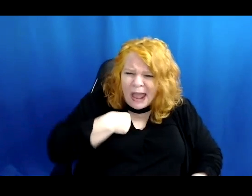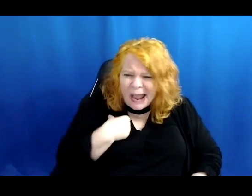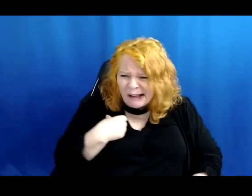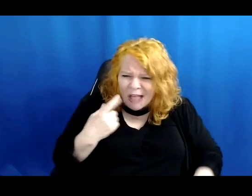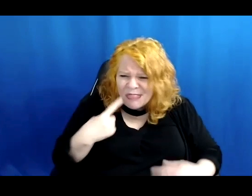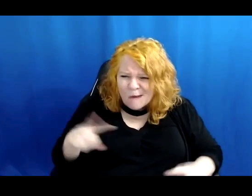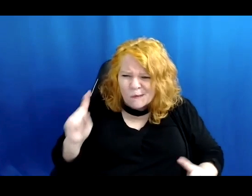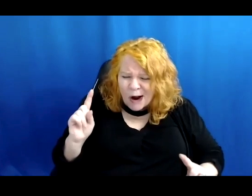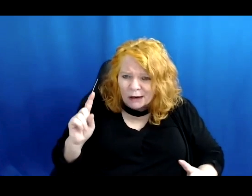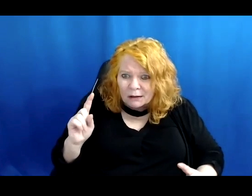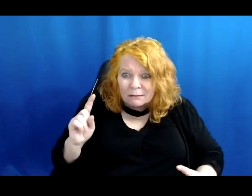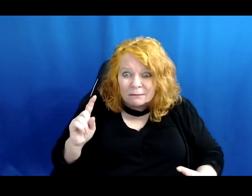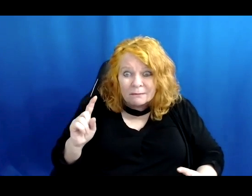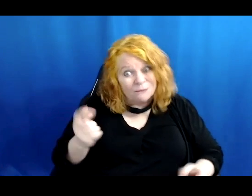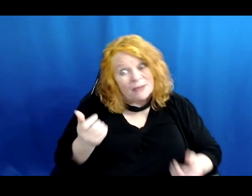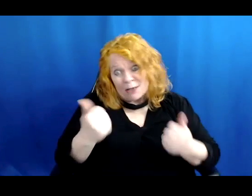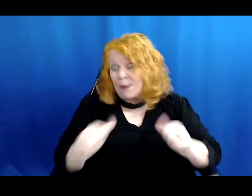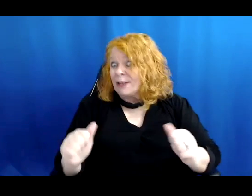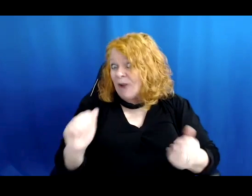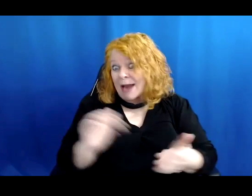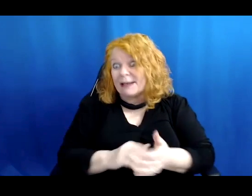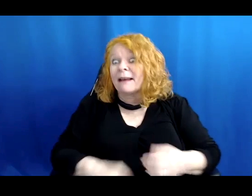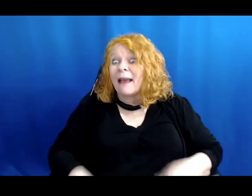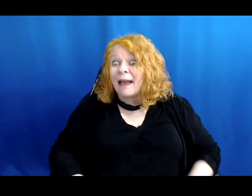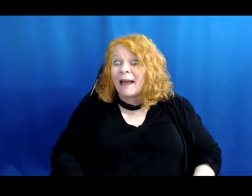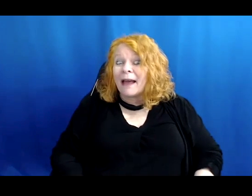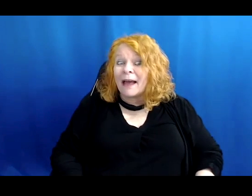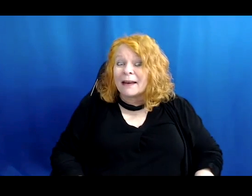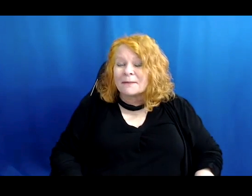He cried again. “Wow Papa the One-Winged Parrot, you